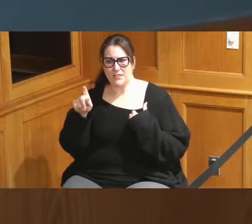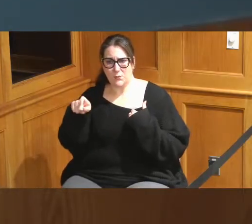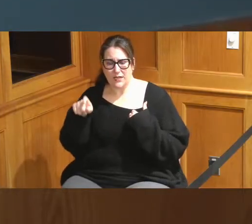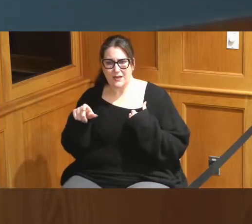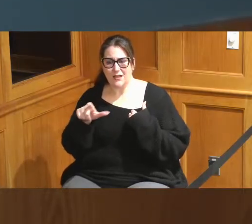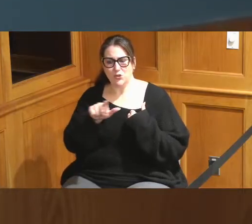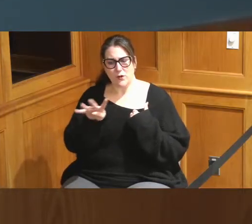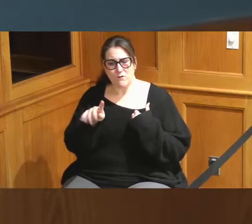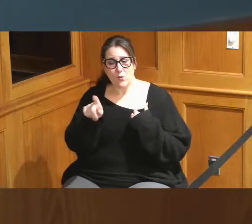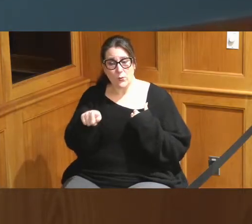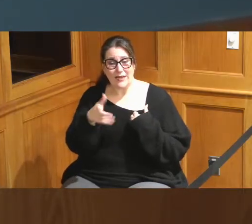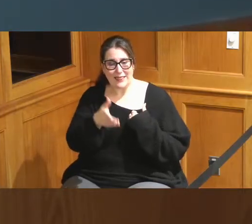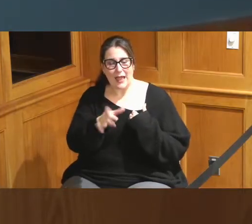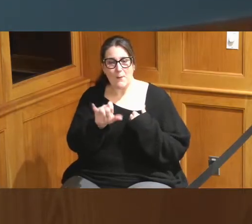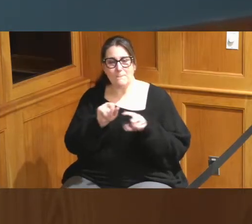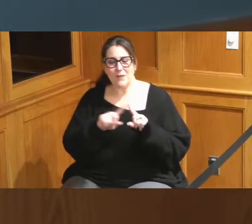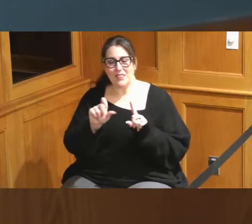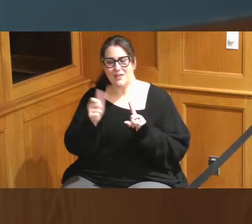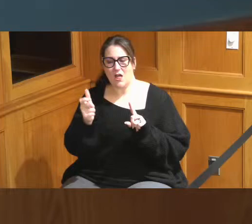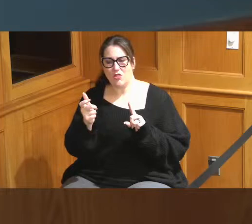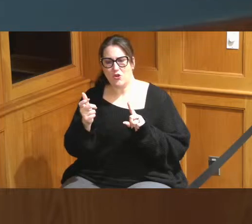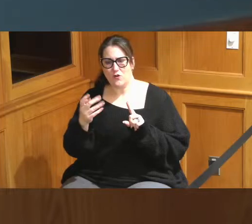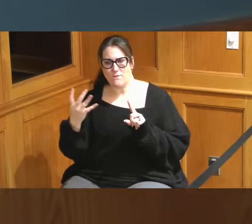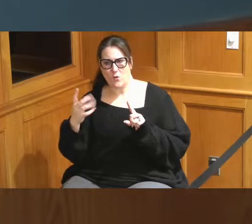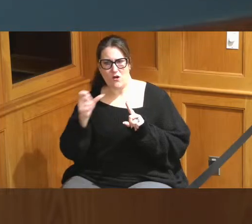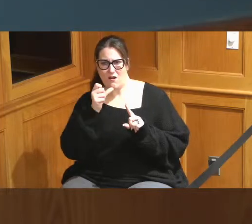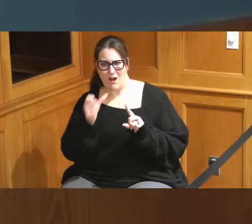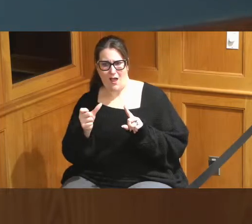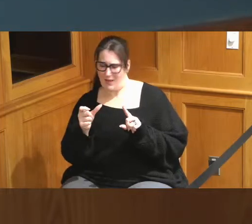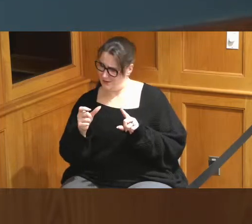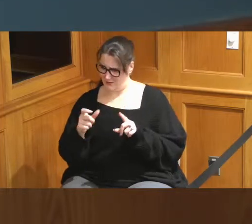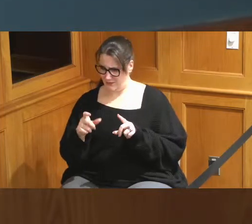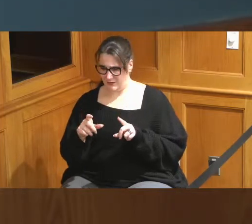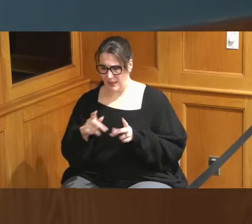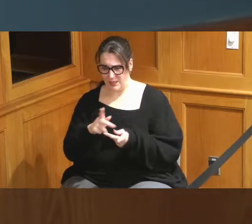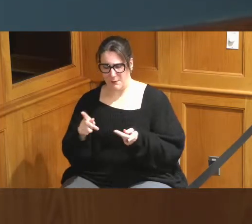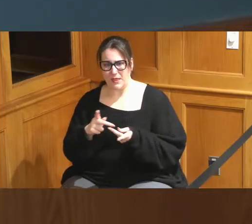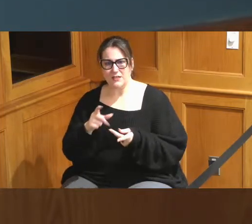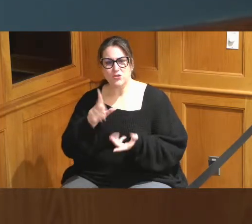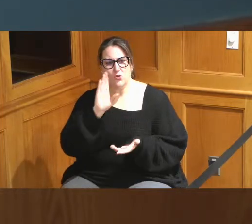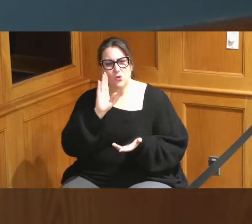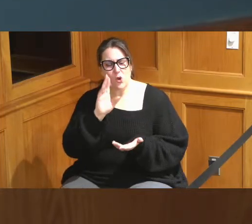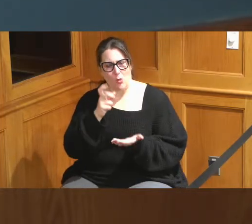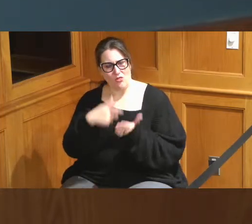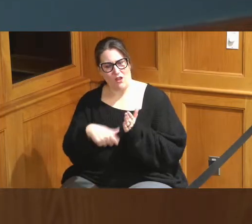but the other are not. And so can you tell us if you know what the cost estimate of finishing that